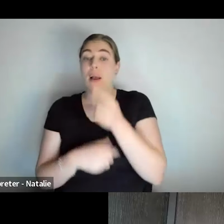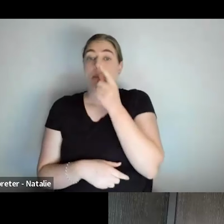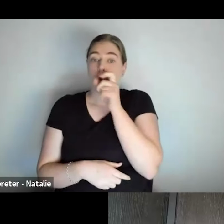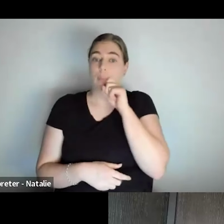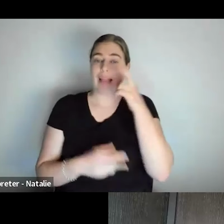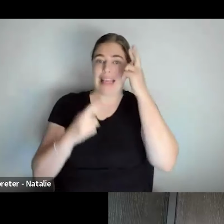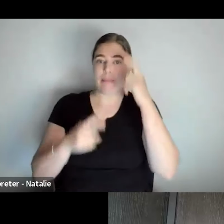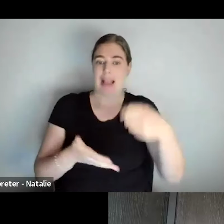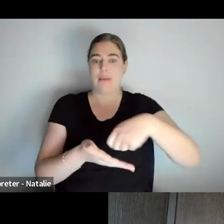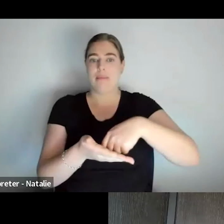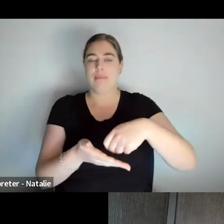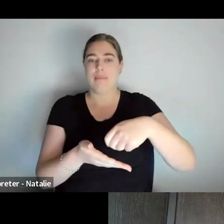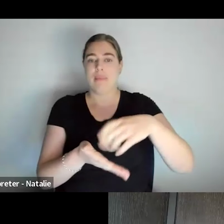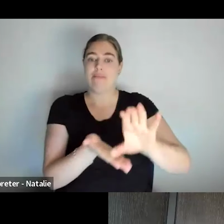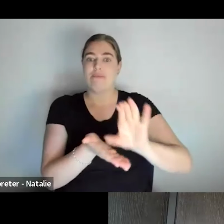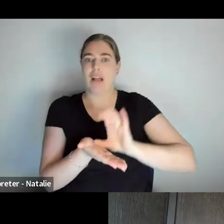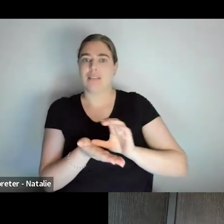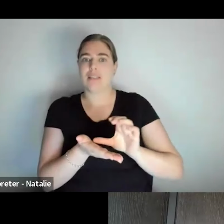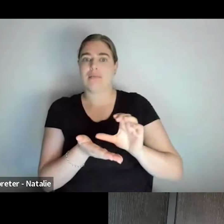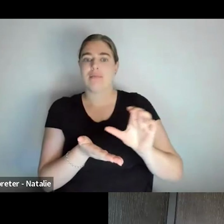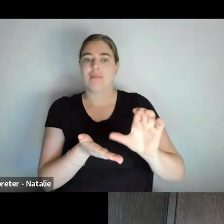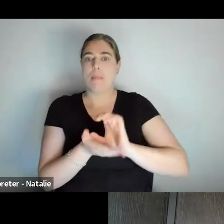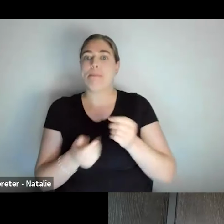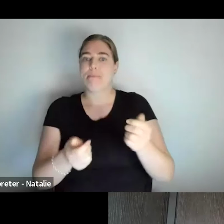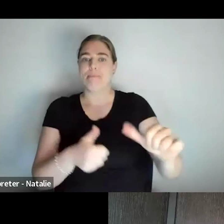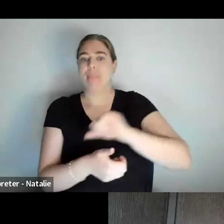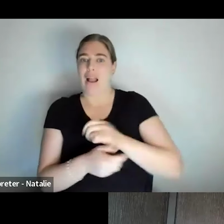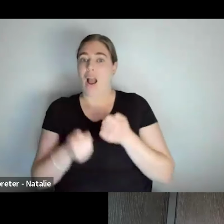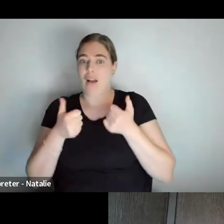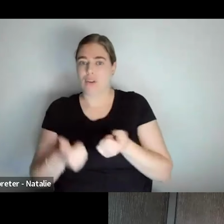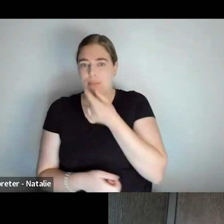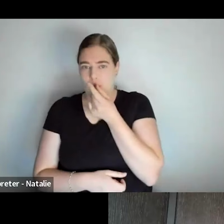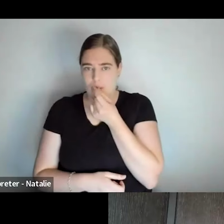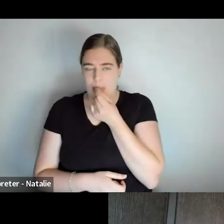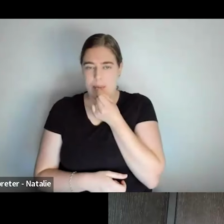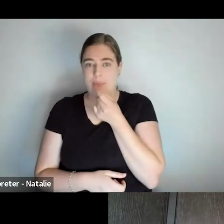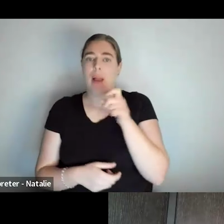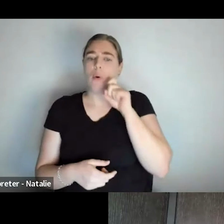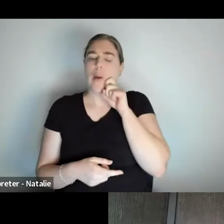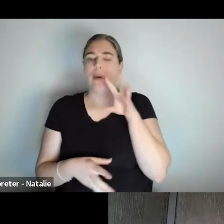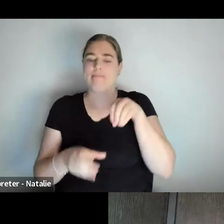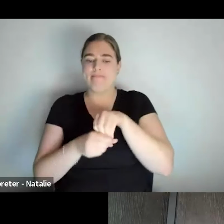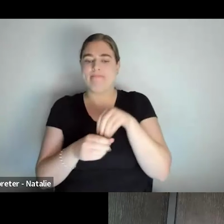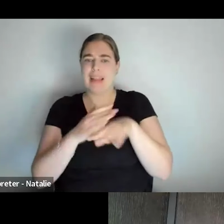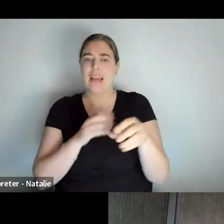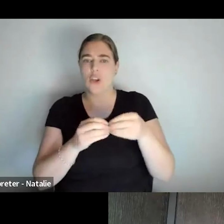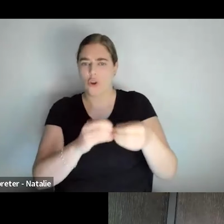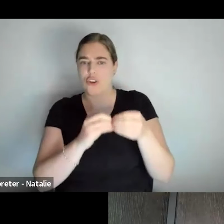well. That would be part of that negotiation process with successful applicants.